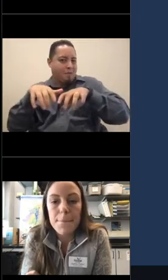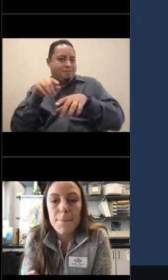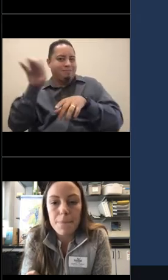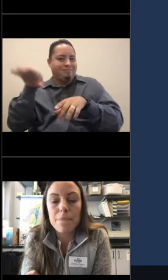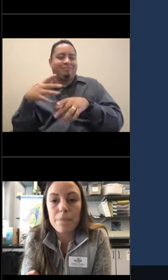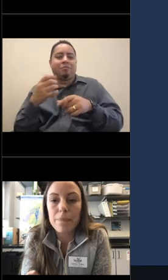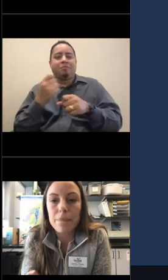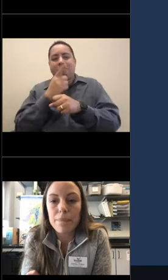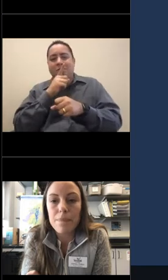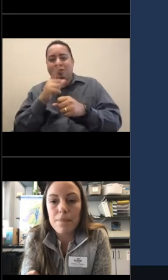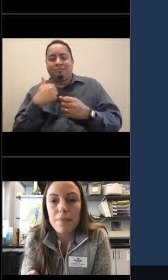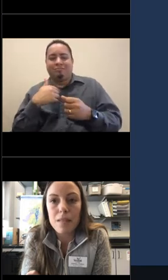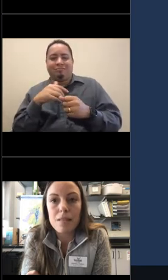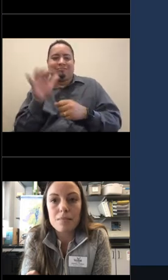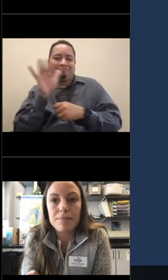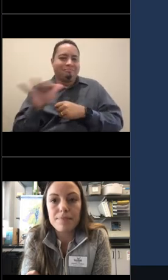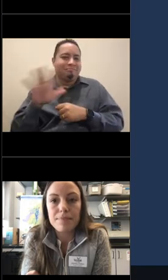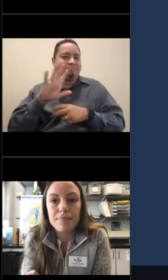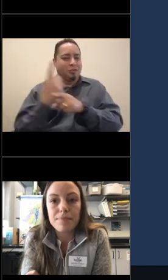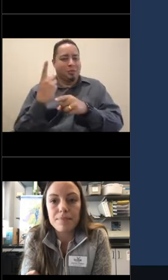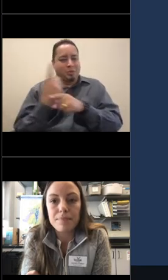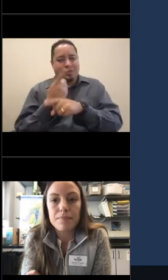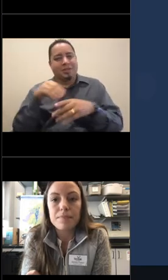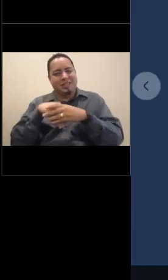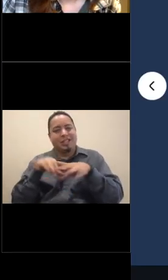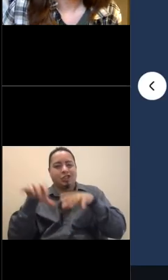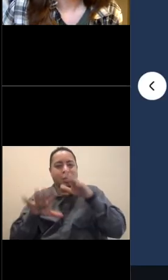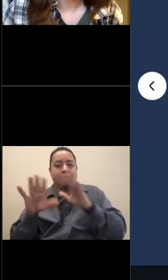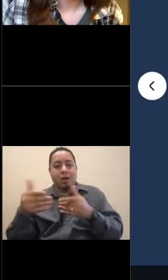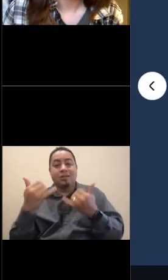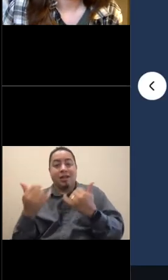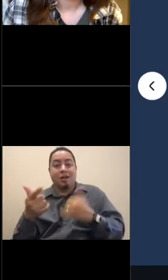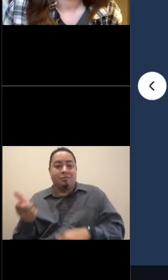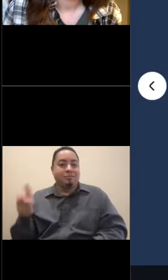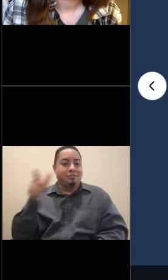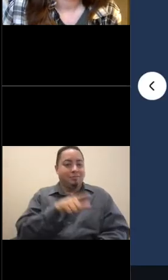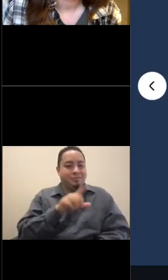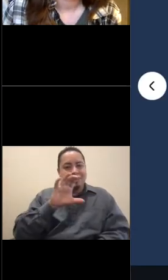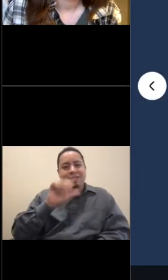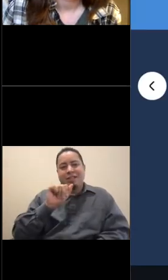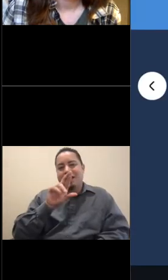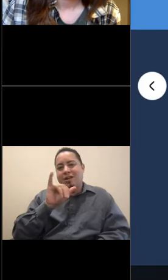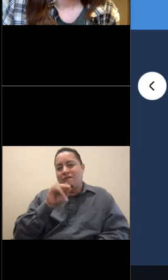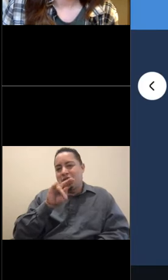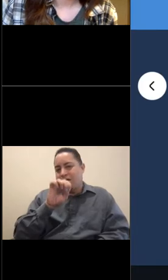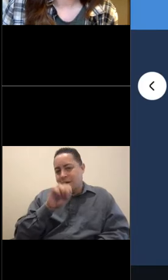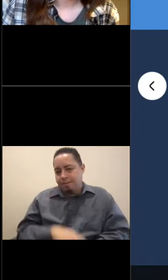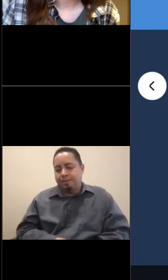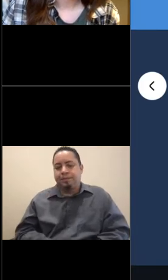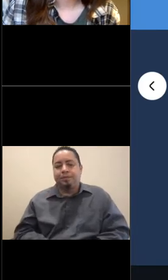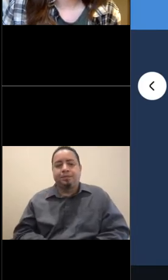but I am going to hold on to the rest of the questions and turn it over to you. Great, all right.